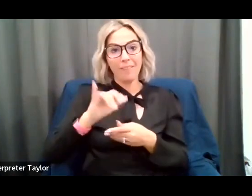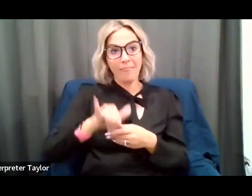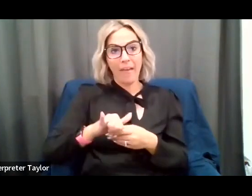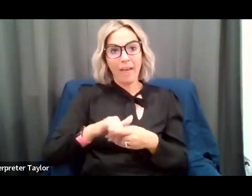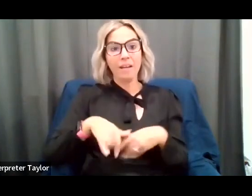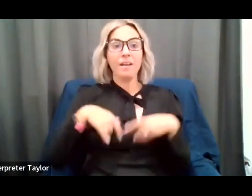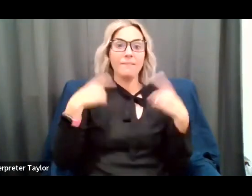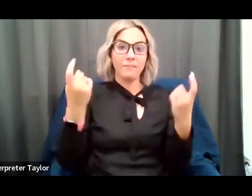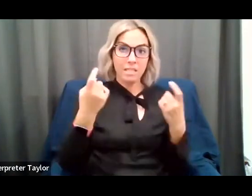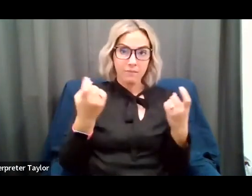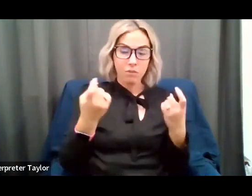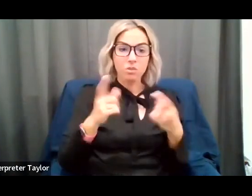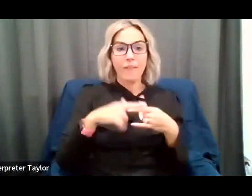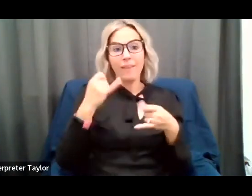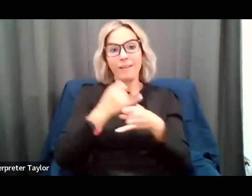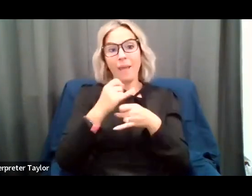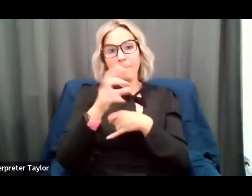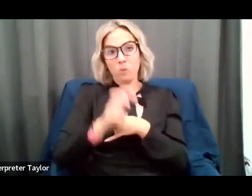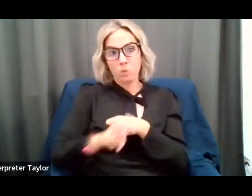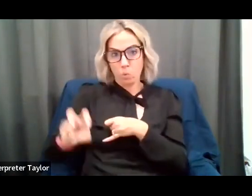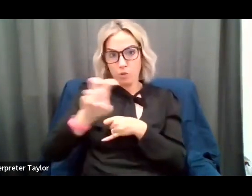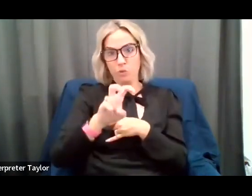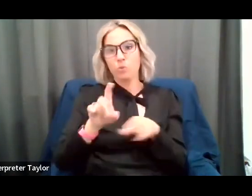and then our campus tours as well.